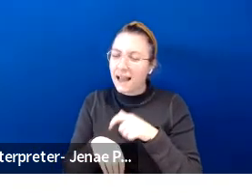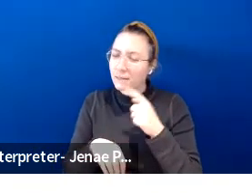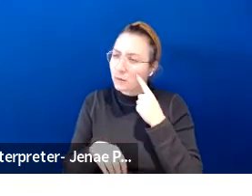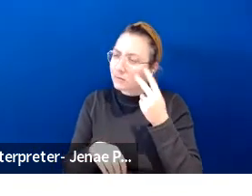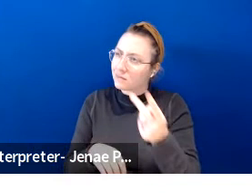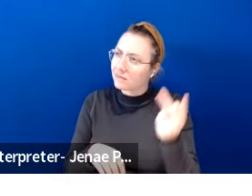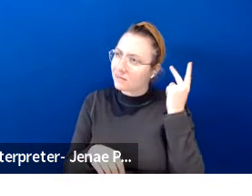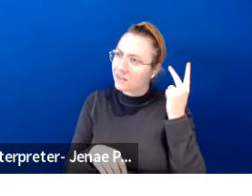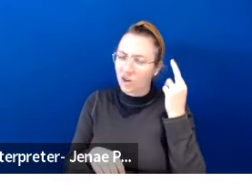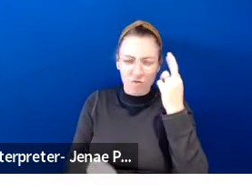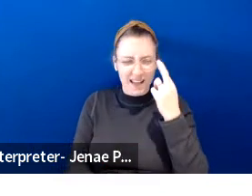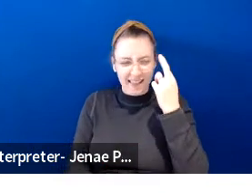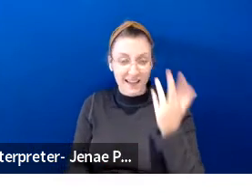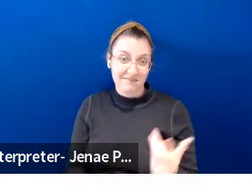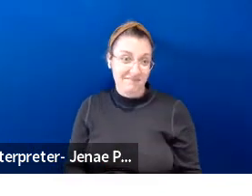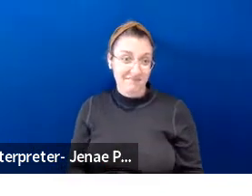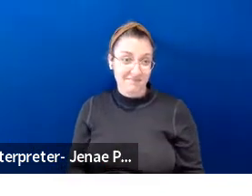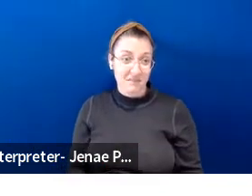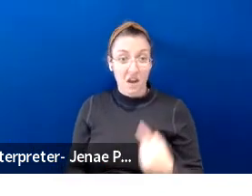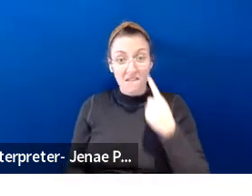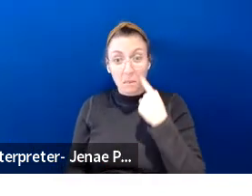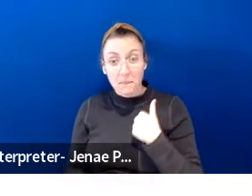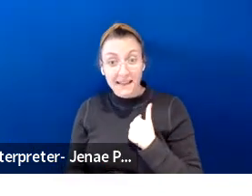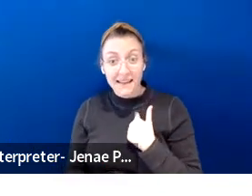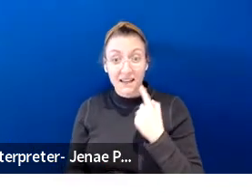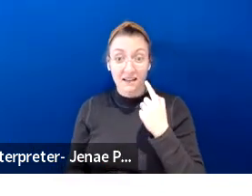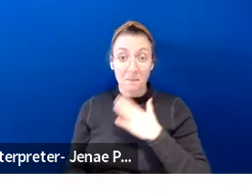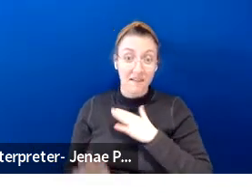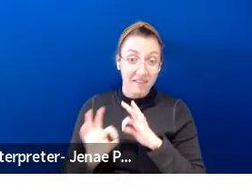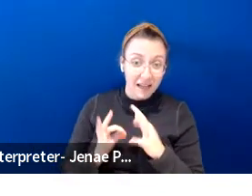You know, frankly, for me personally or for us, my family what is important